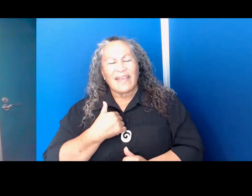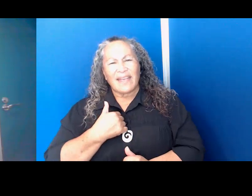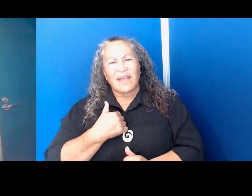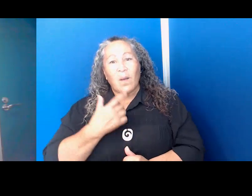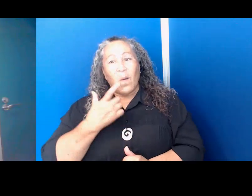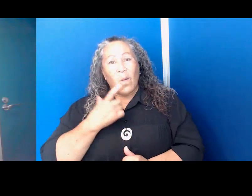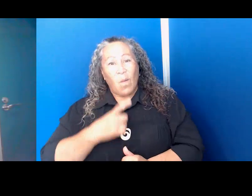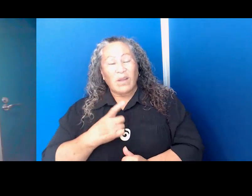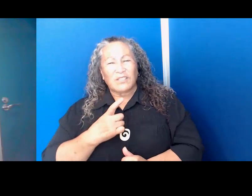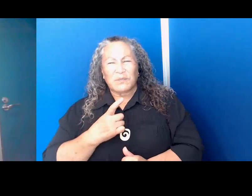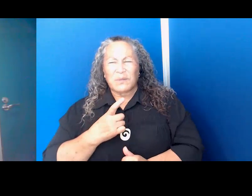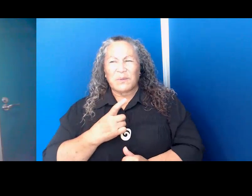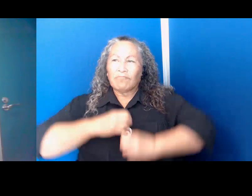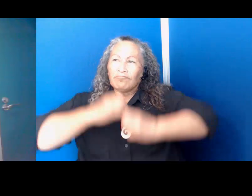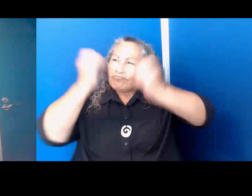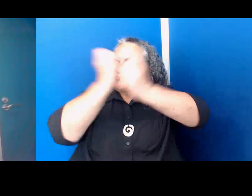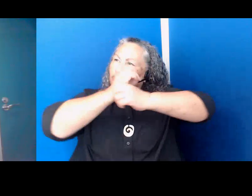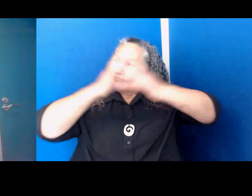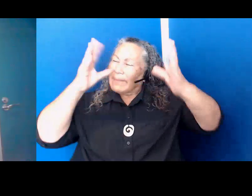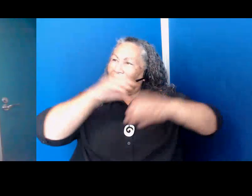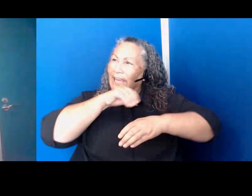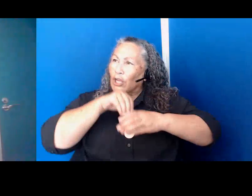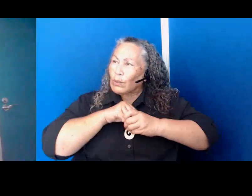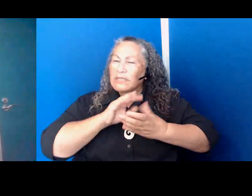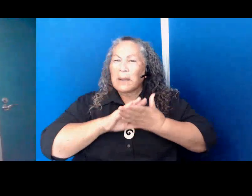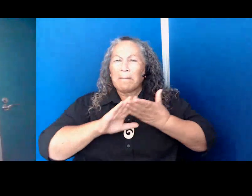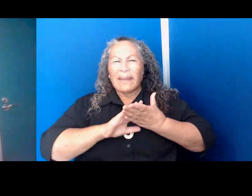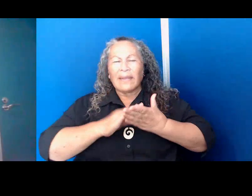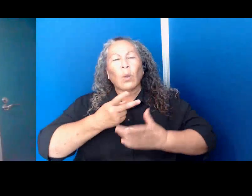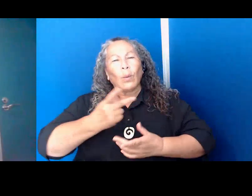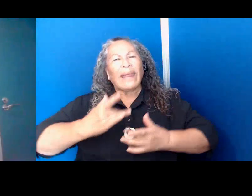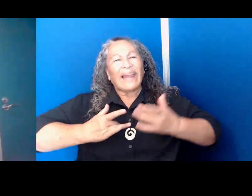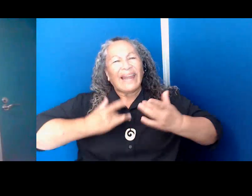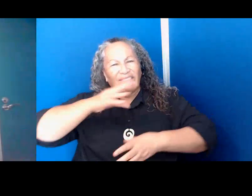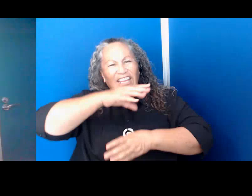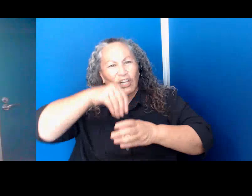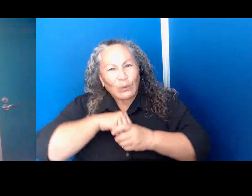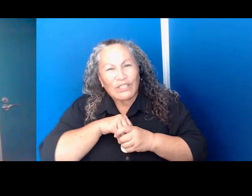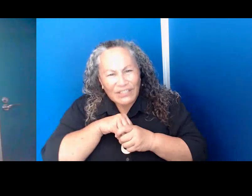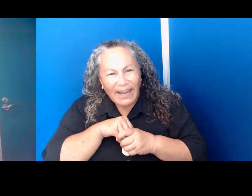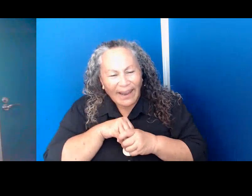but it's lived. So, when I said I want to elaborate more on that,